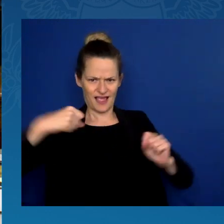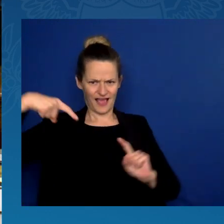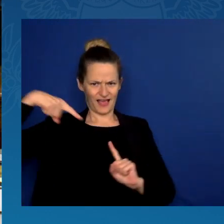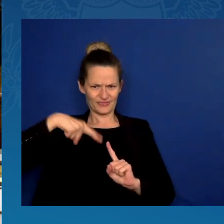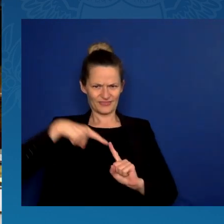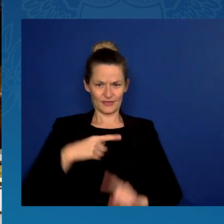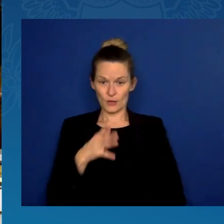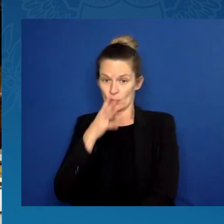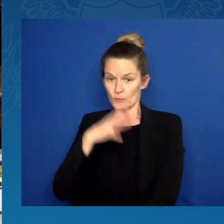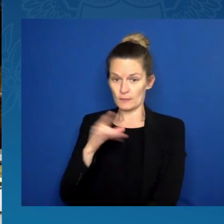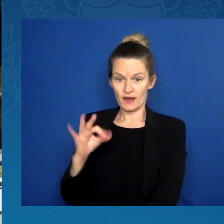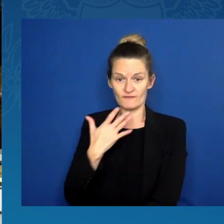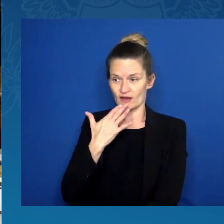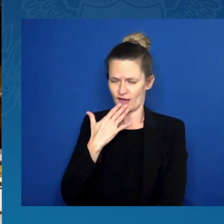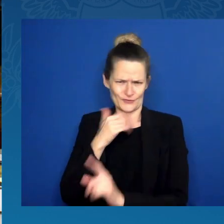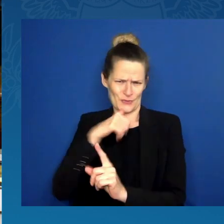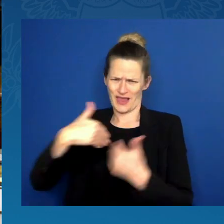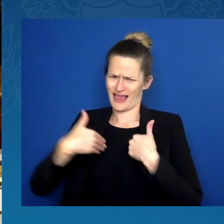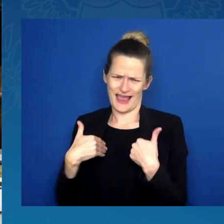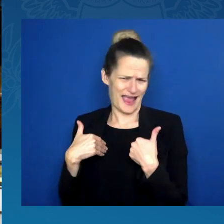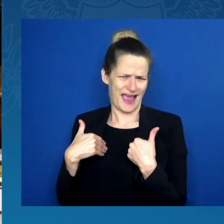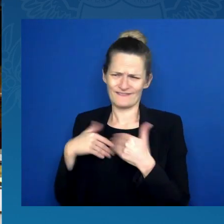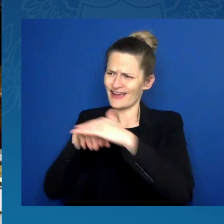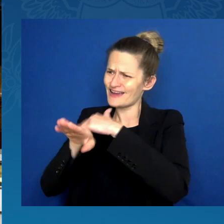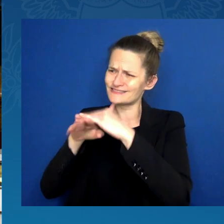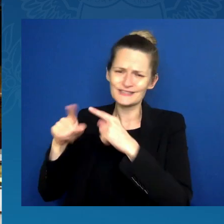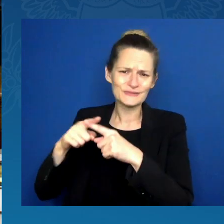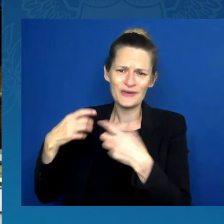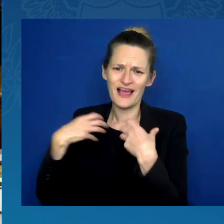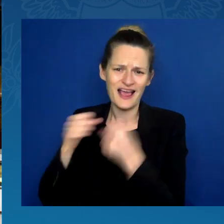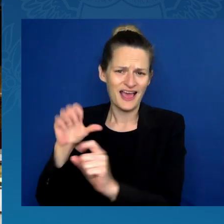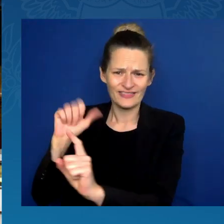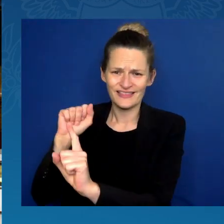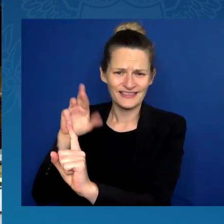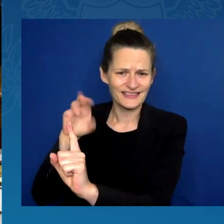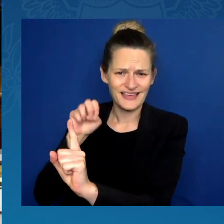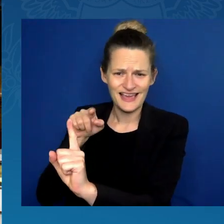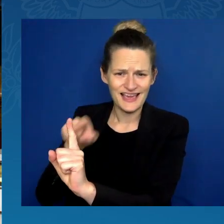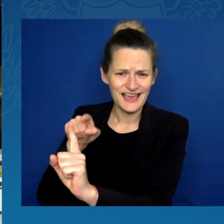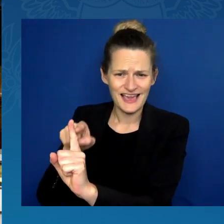Women of color already have a much higher rate of maternal and infant mortality.